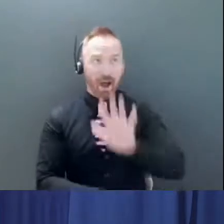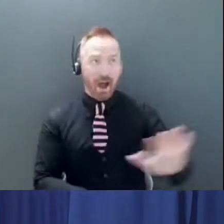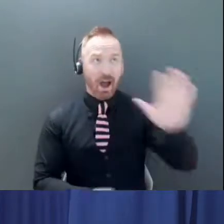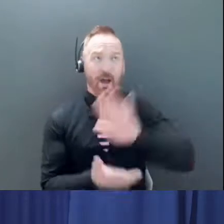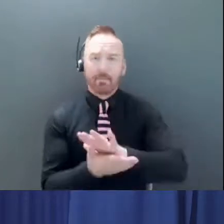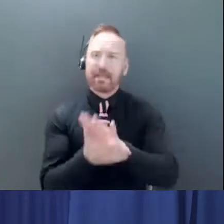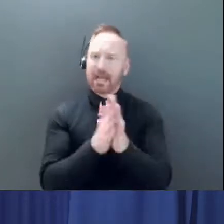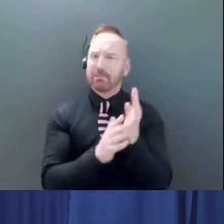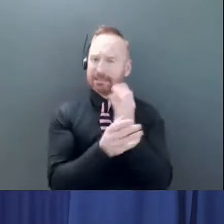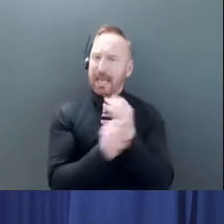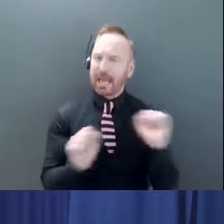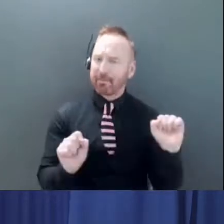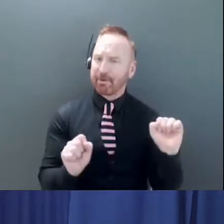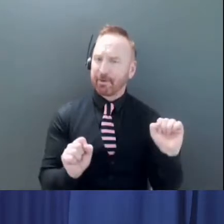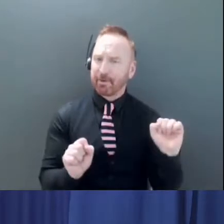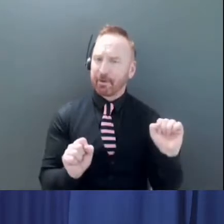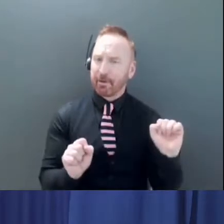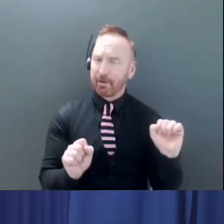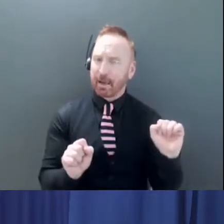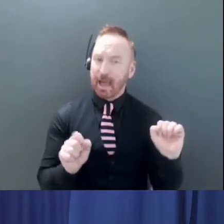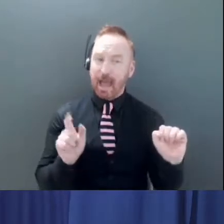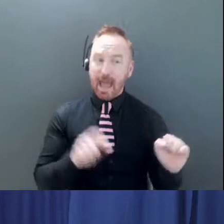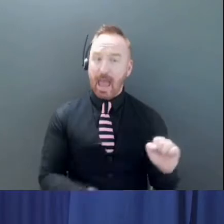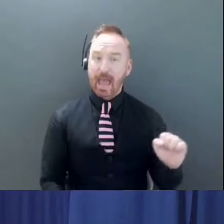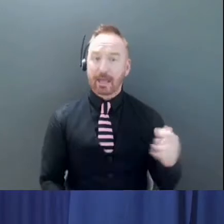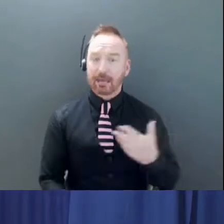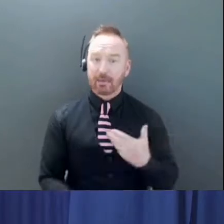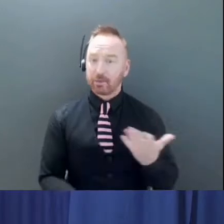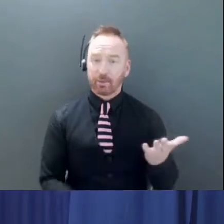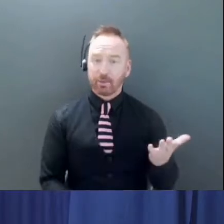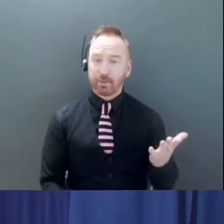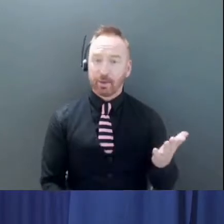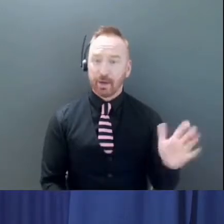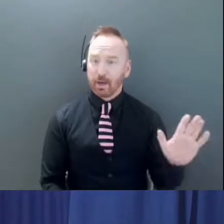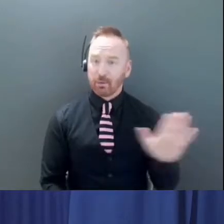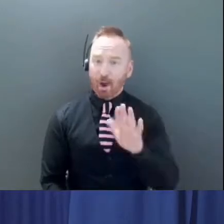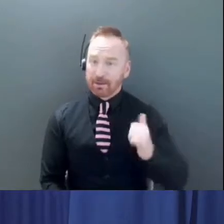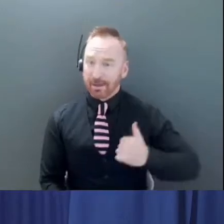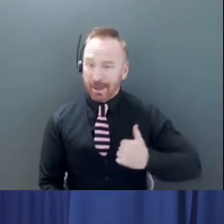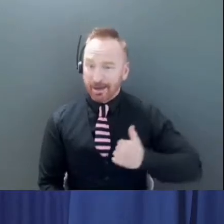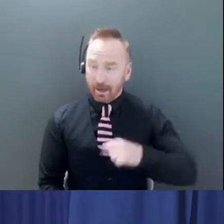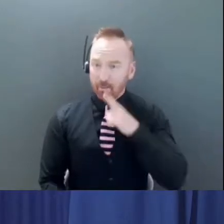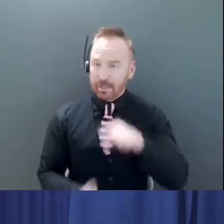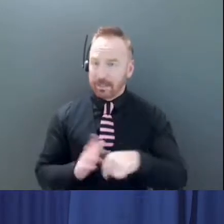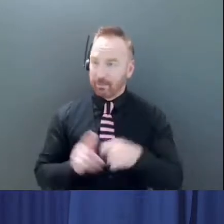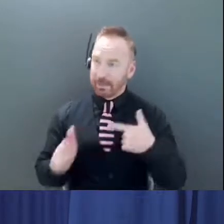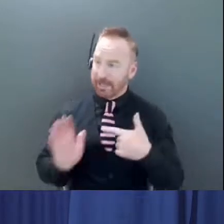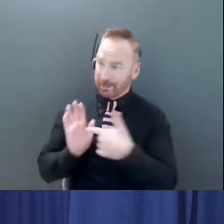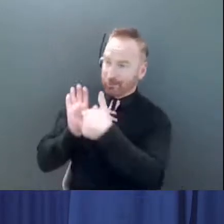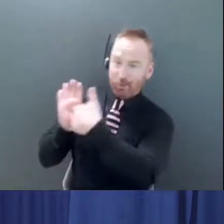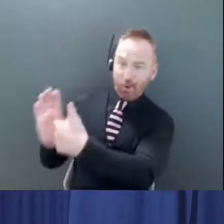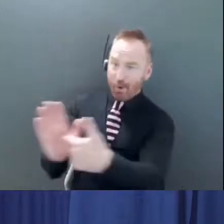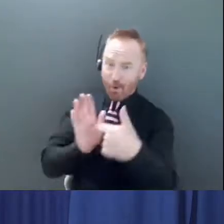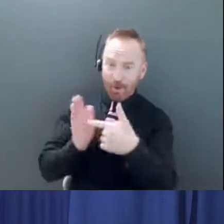message to the rest of Canada.